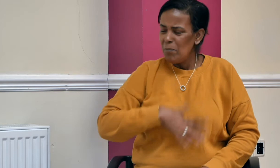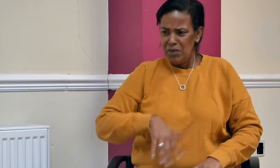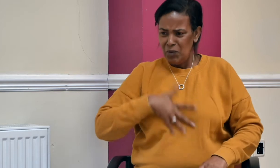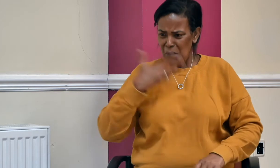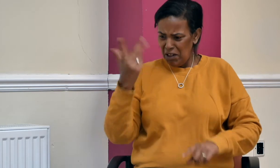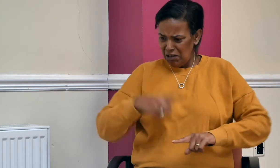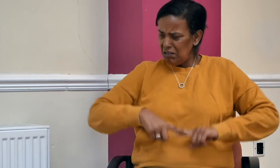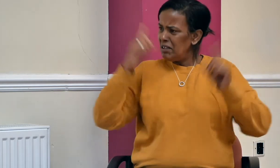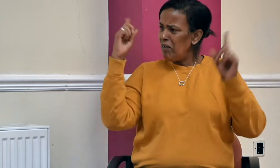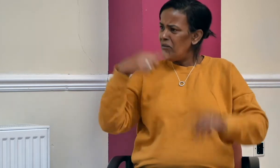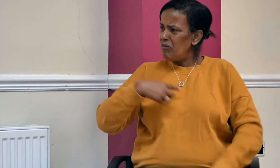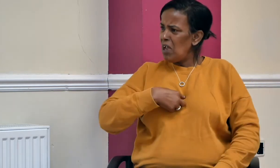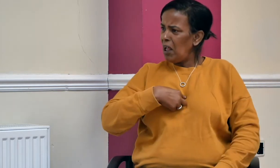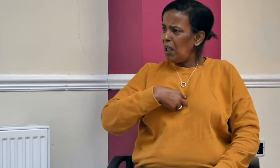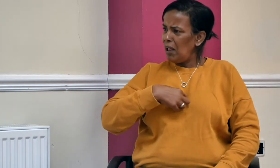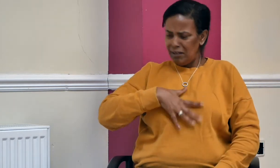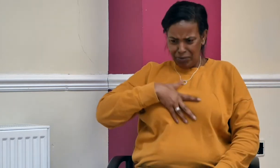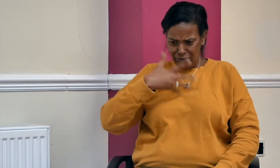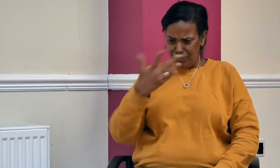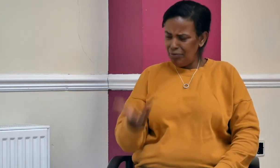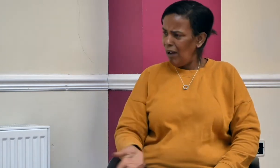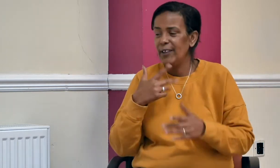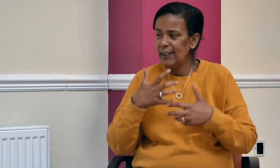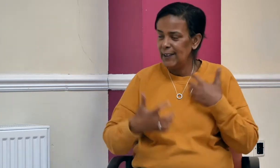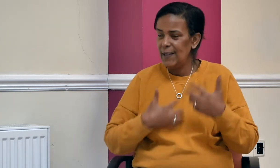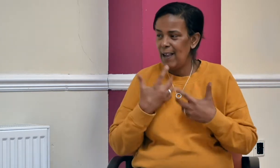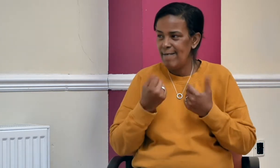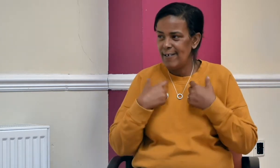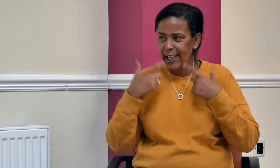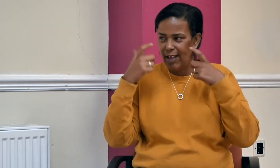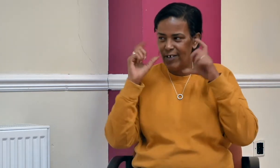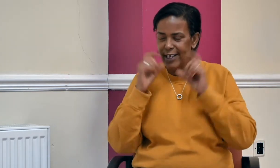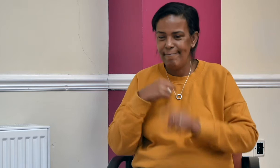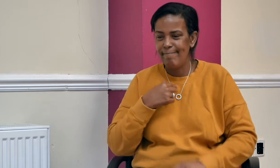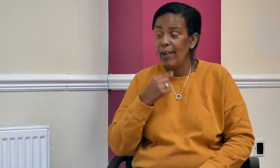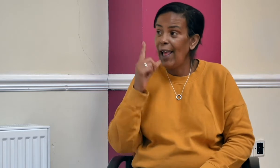I didn't want to be different. I was so frustrated with my hearing aids,